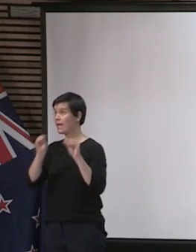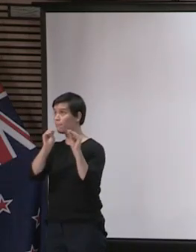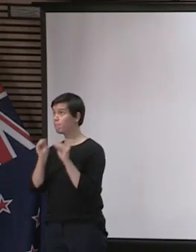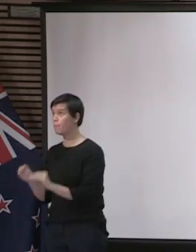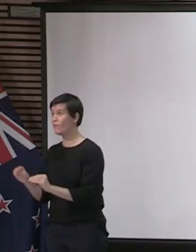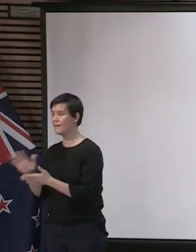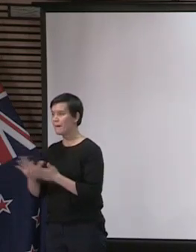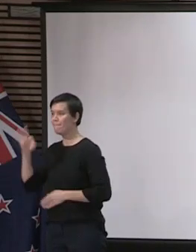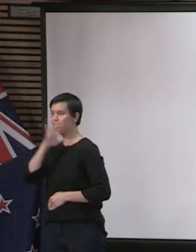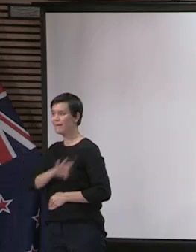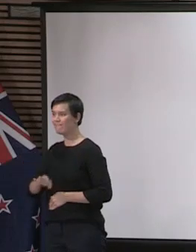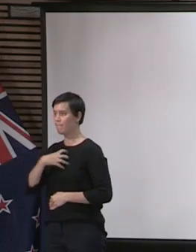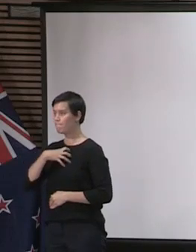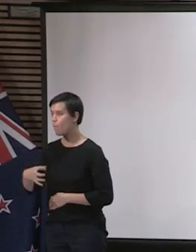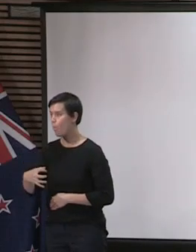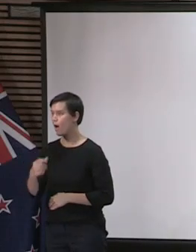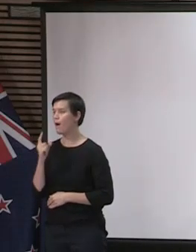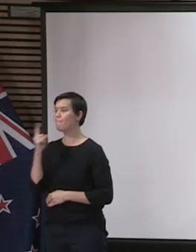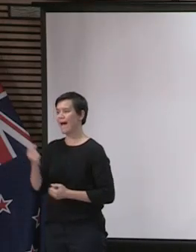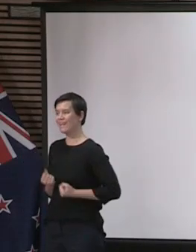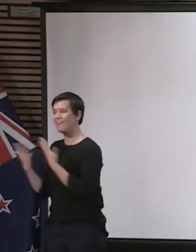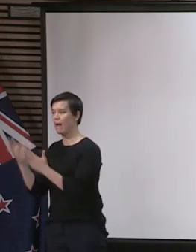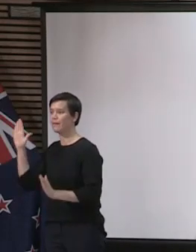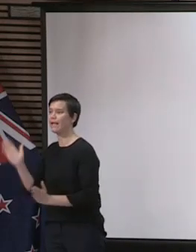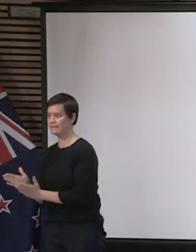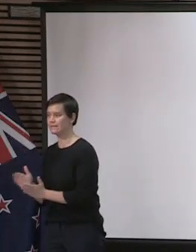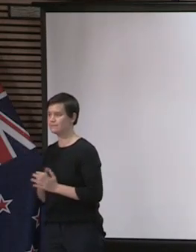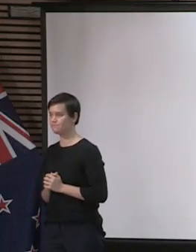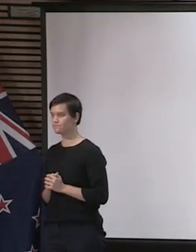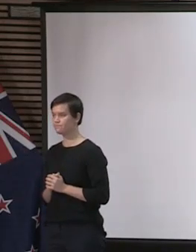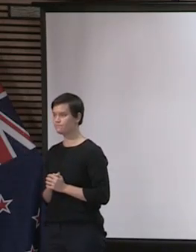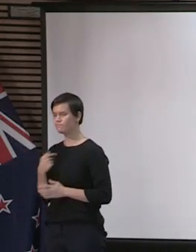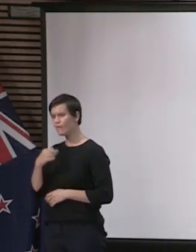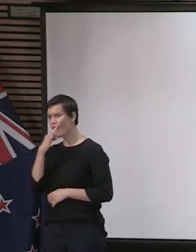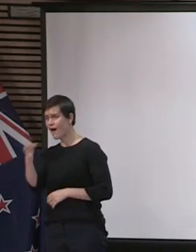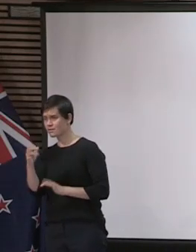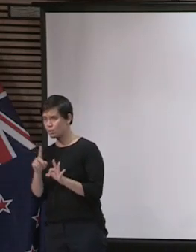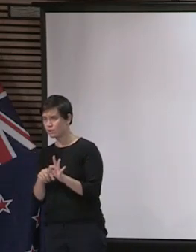down the track. So, therefore, we get the greatest gains at the lowest cost by making the